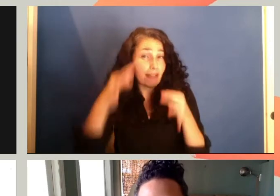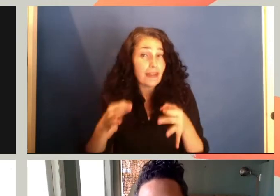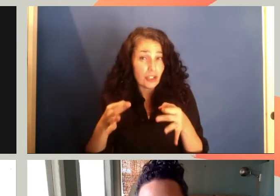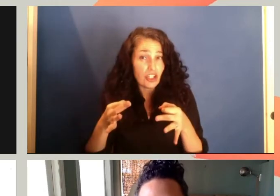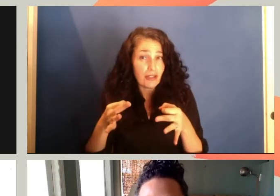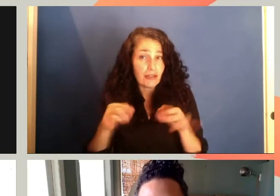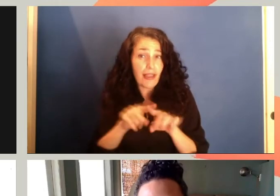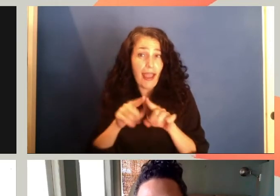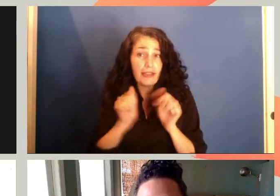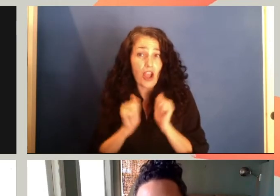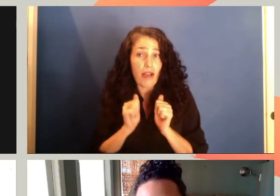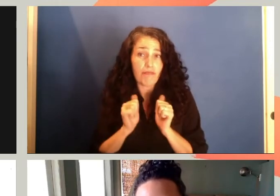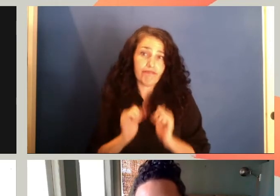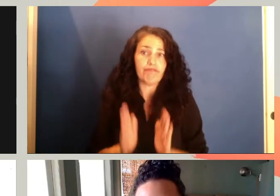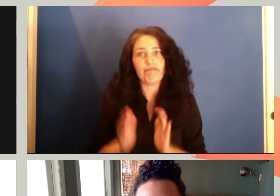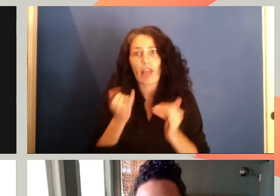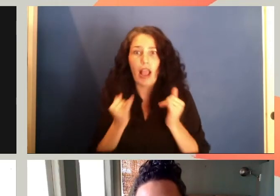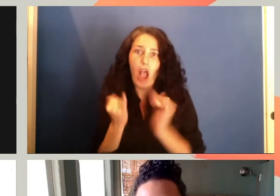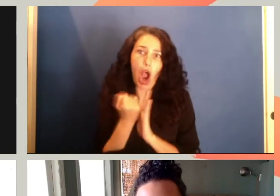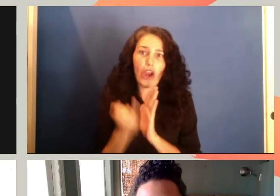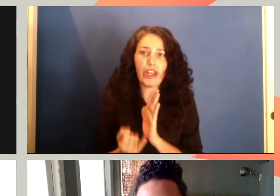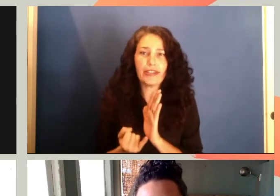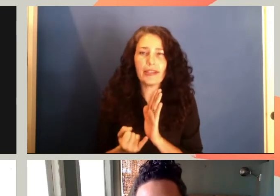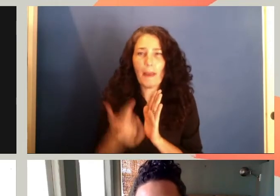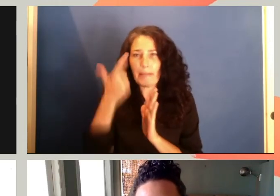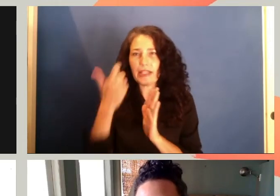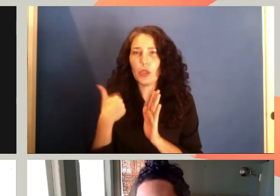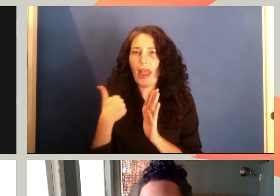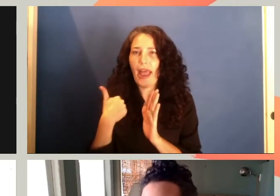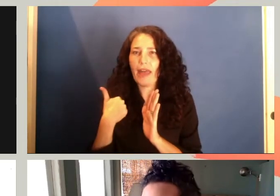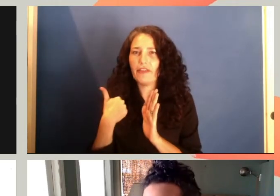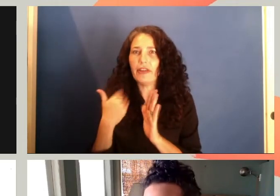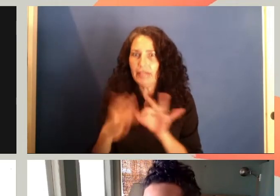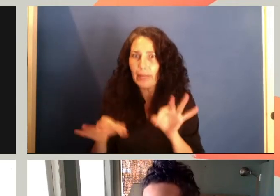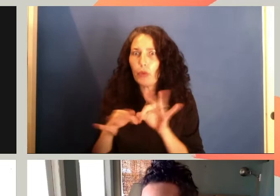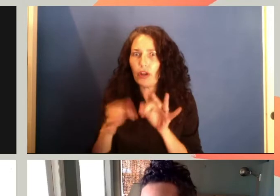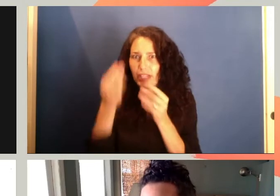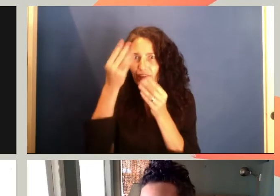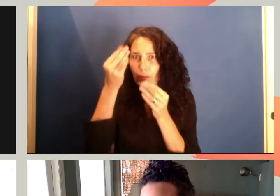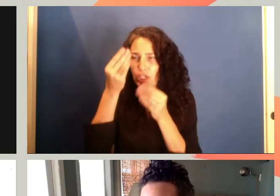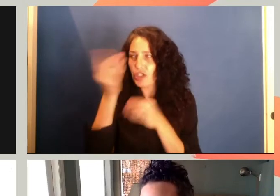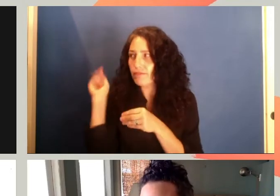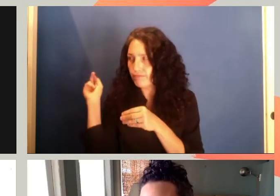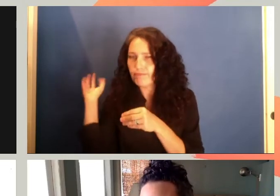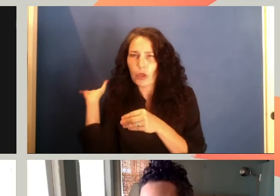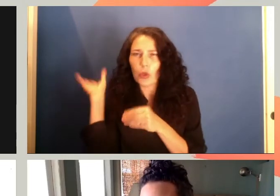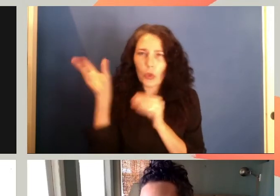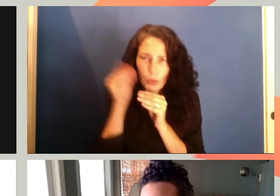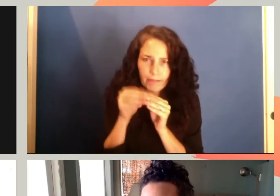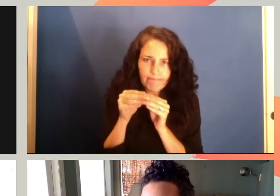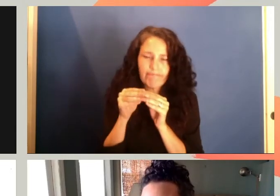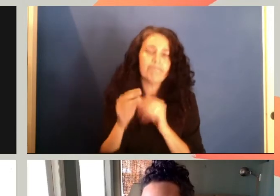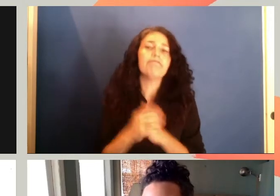And yeah, that's pretty dope. Yeah, I mean, I'm also really excited about the other areas that we're trying to get the film into